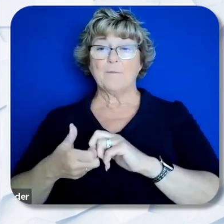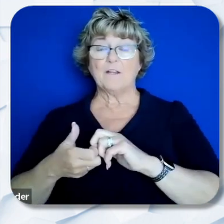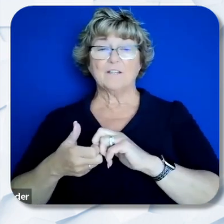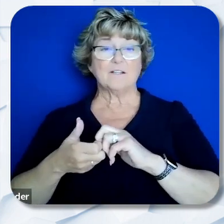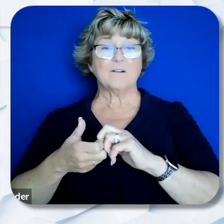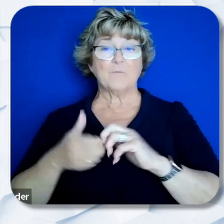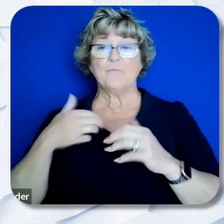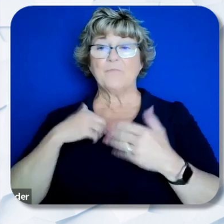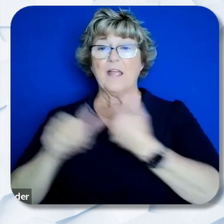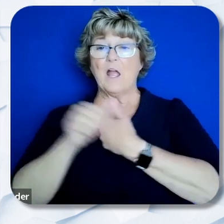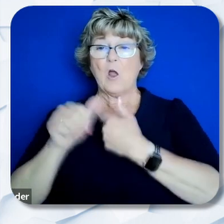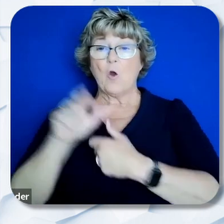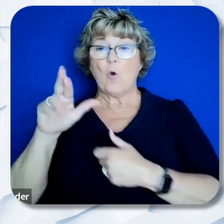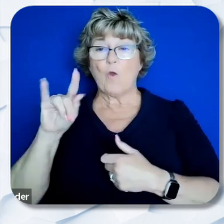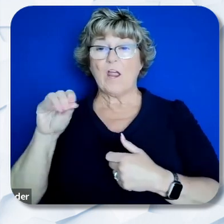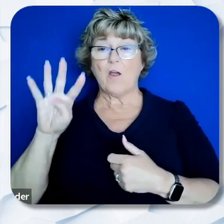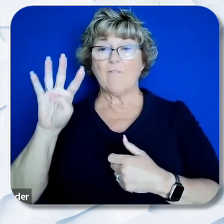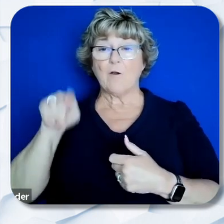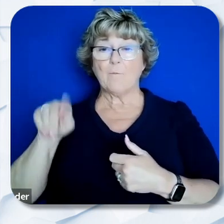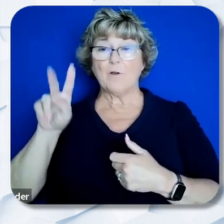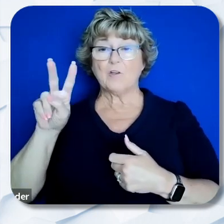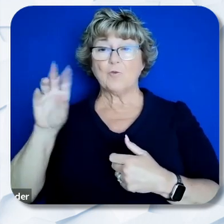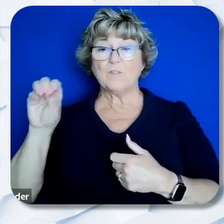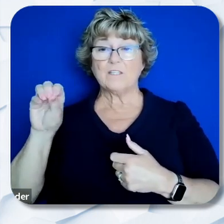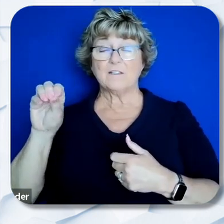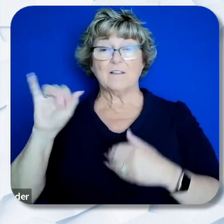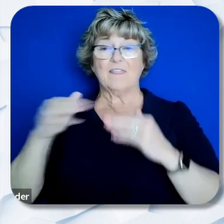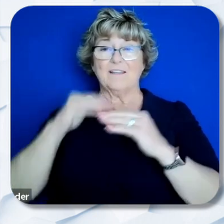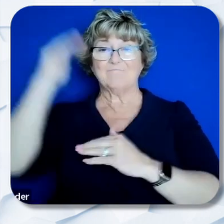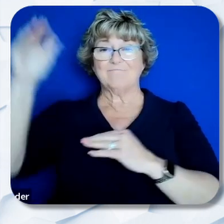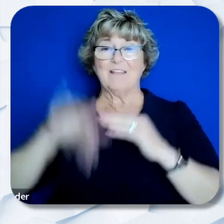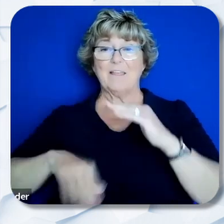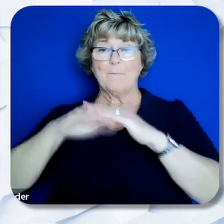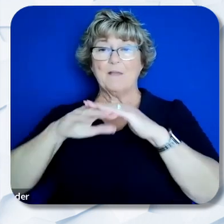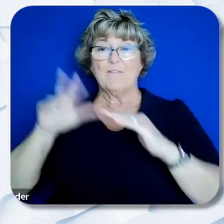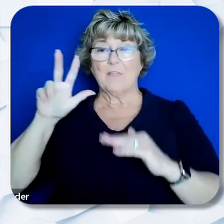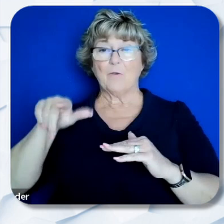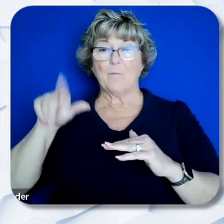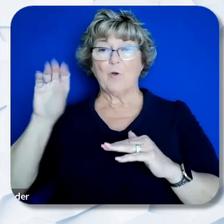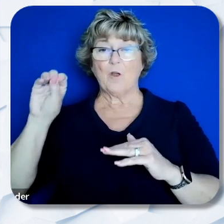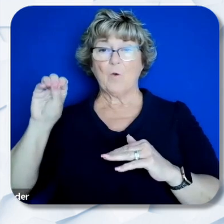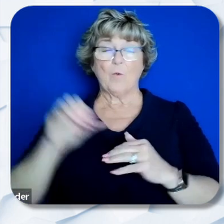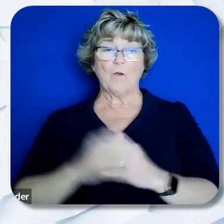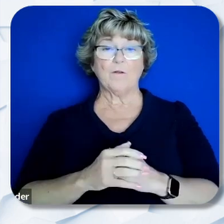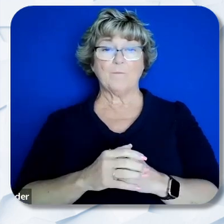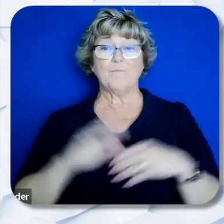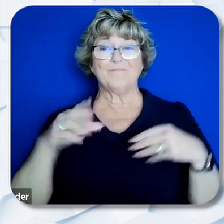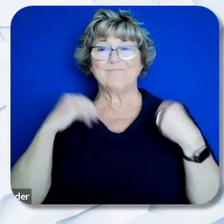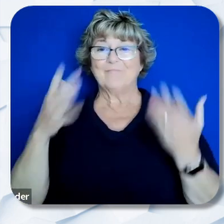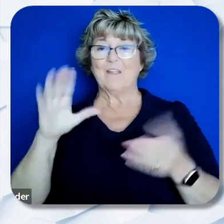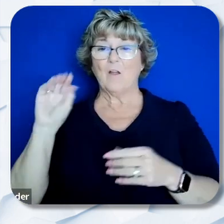a risk ratio of 4.20, which exceeds the maximum of 3.0, which gives them an OVR, which means